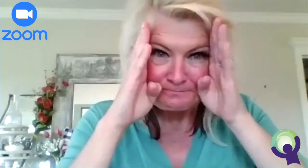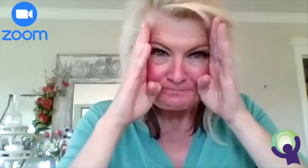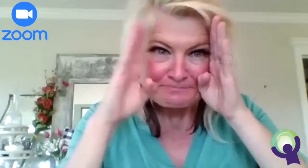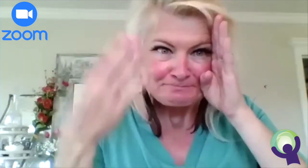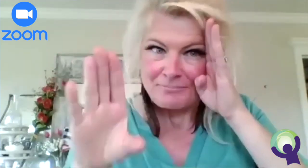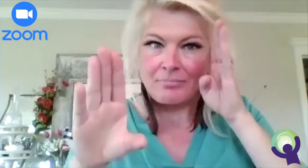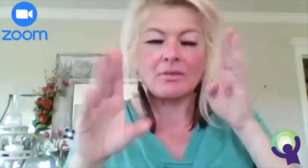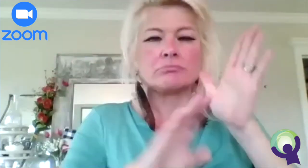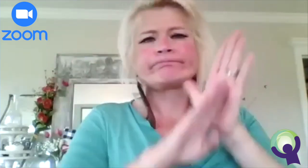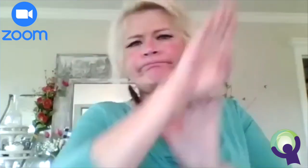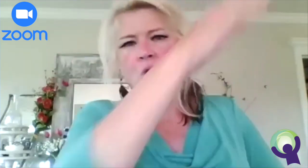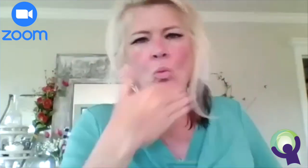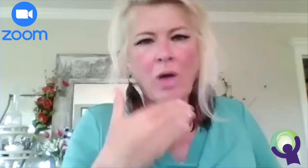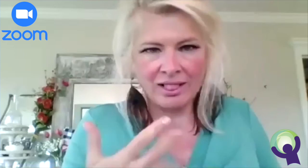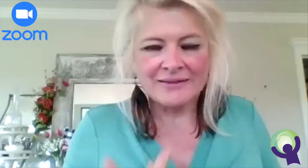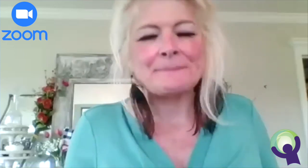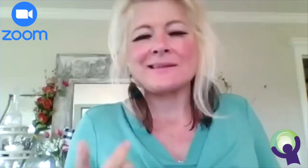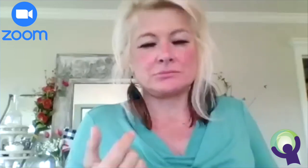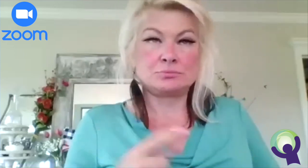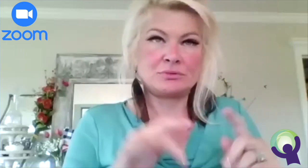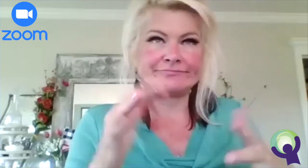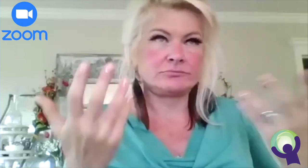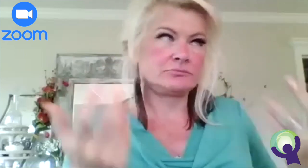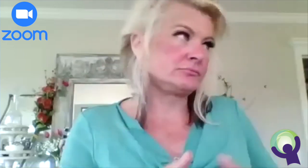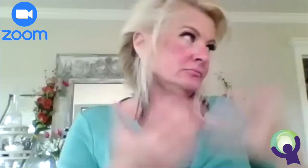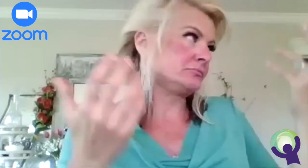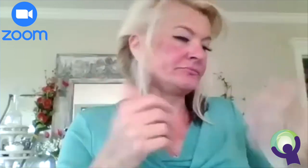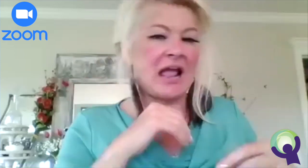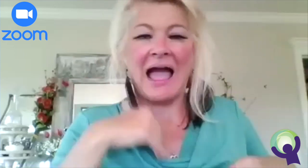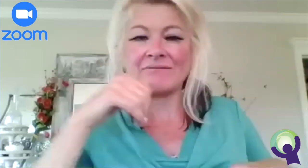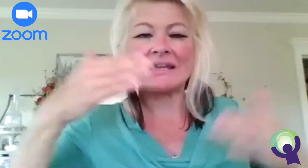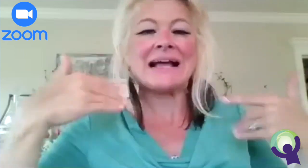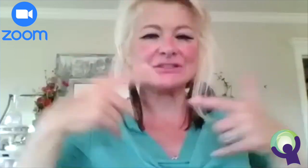is trained in deaf and hard of hearing and trained with autism..that the kid